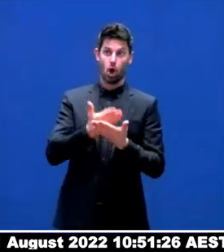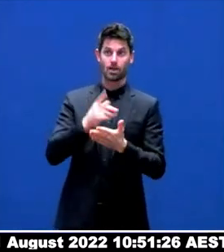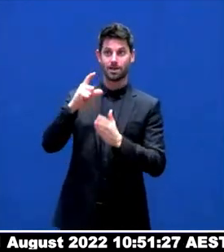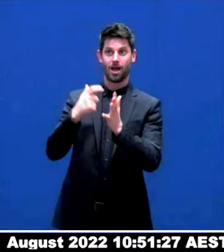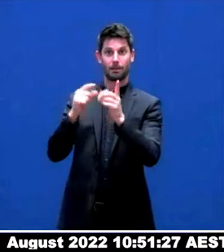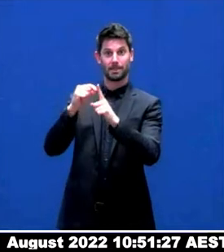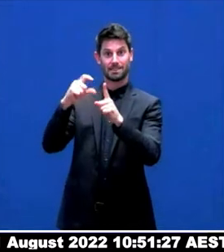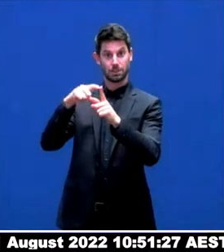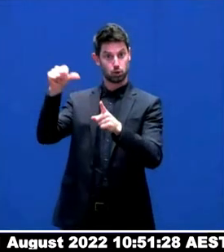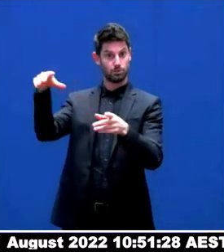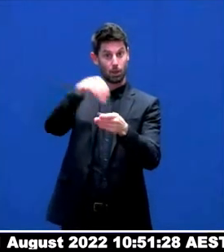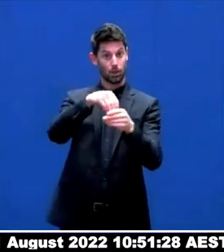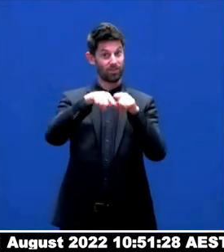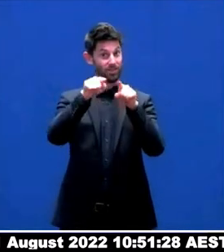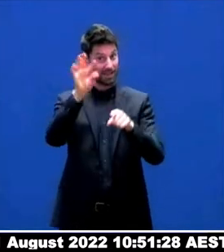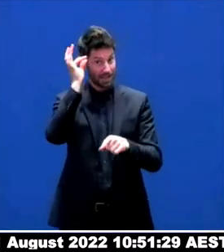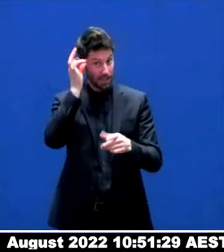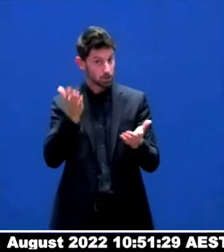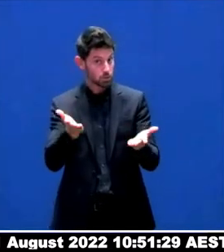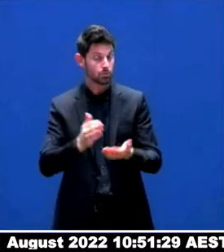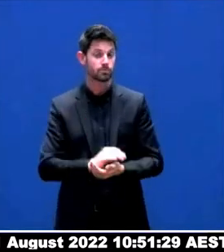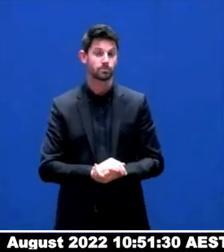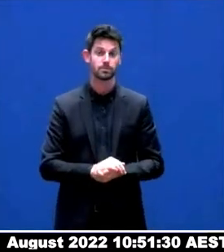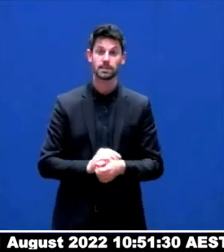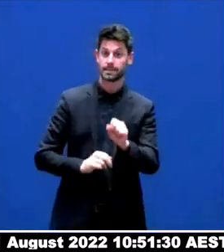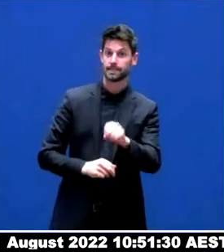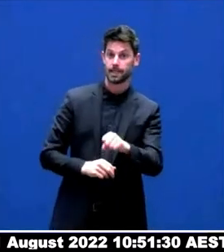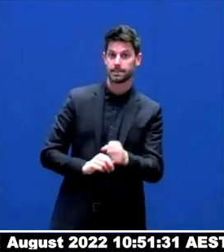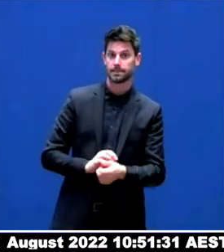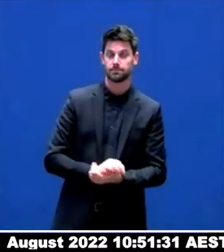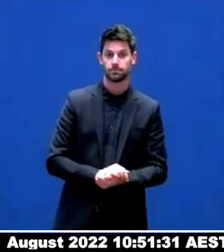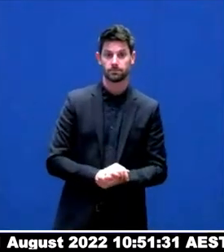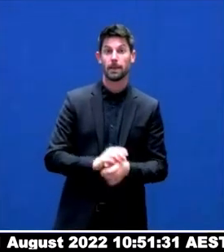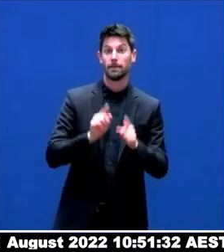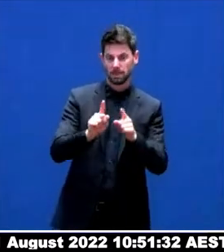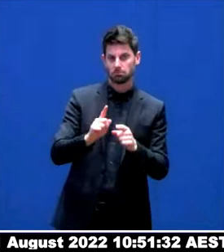Yes. Yes. MS EASTMAN: Right. MATTHEW FLAVEL: Noting, of course, the Council does not yet